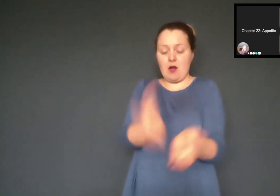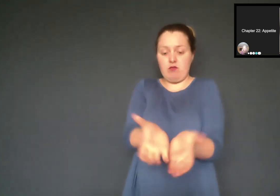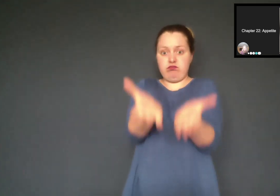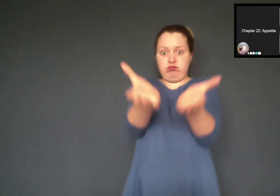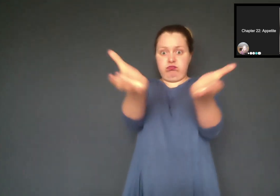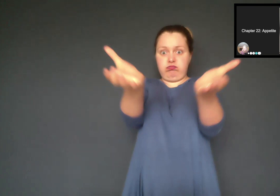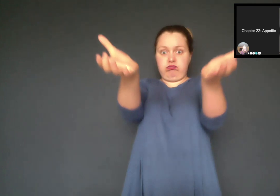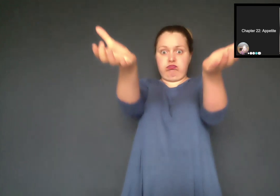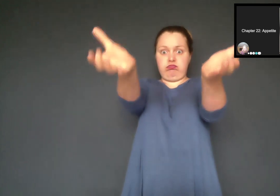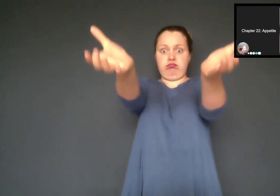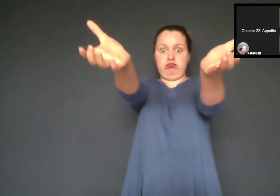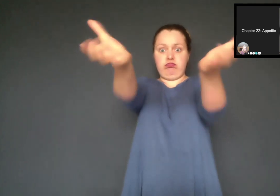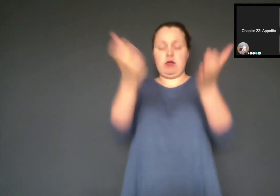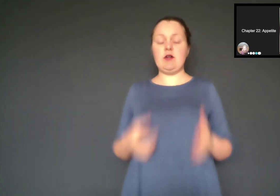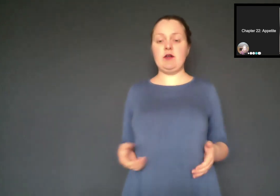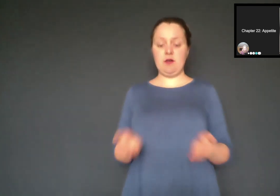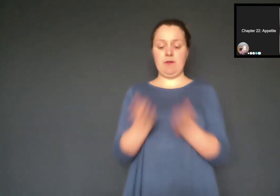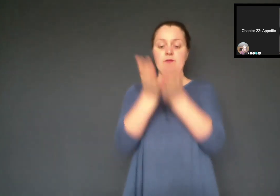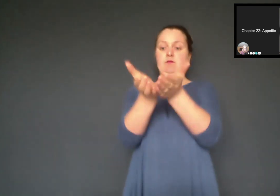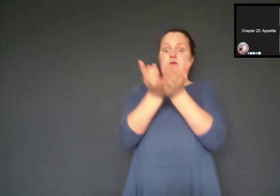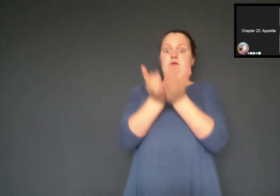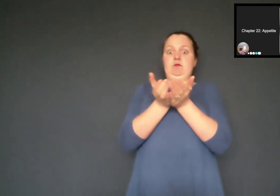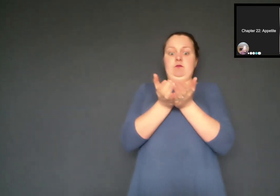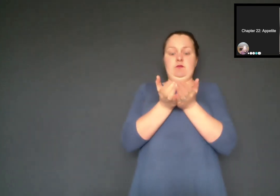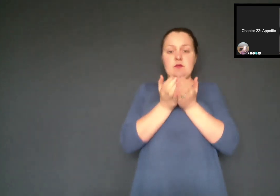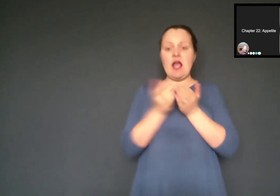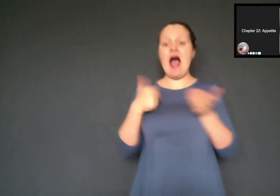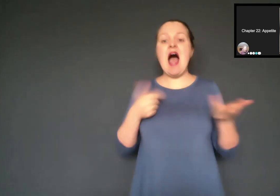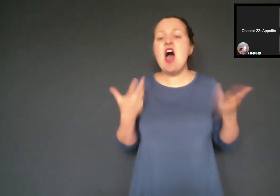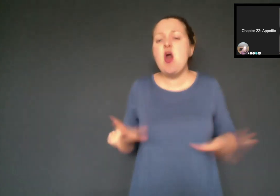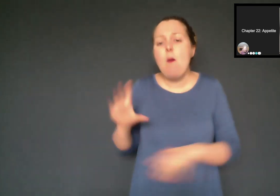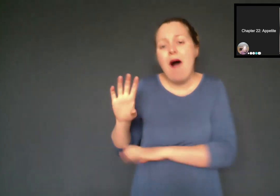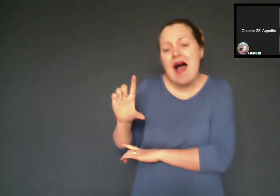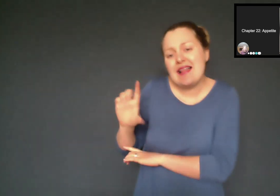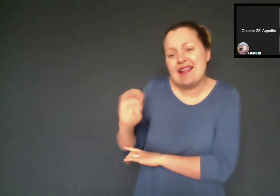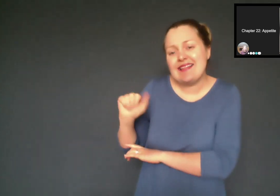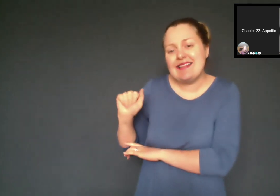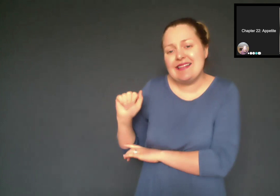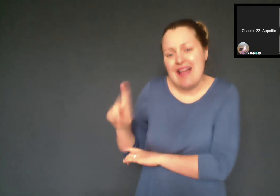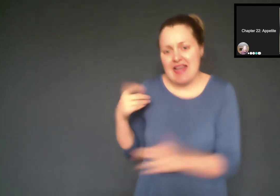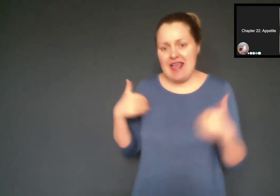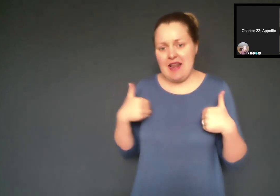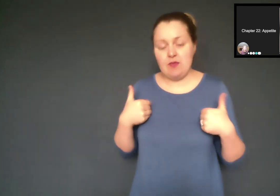i don't want lead animals harvey said as he walked toward the steps what then said hood silver gold